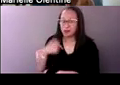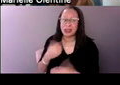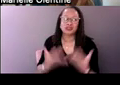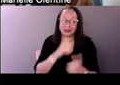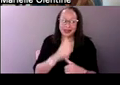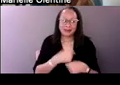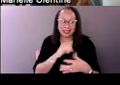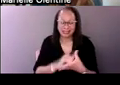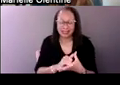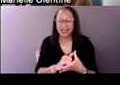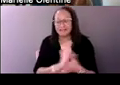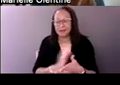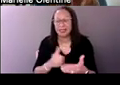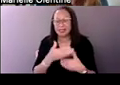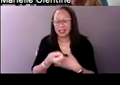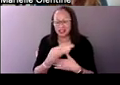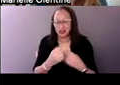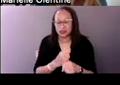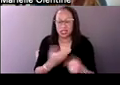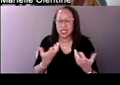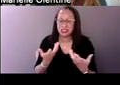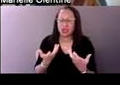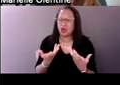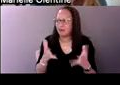followers on social media, then you should not look